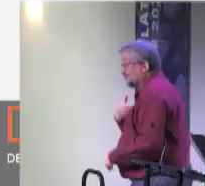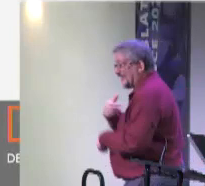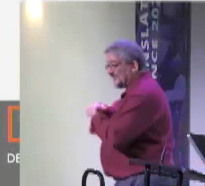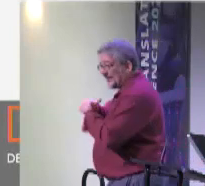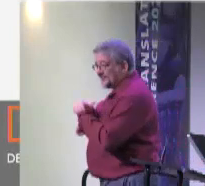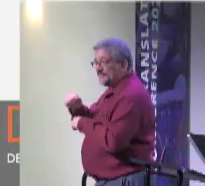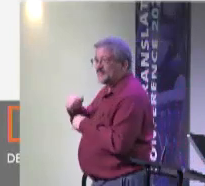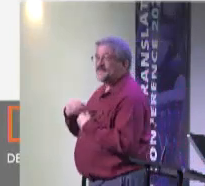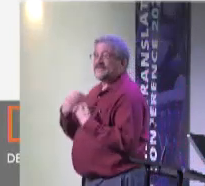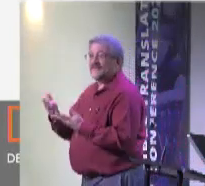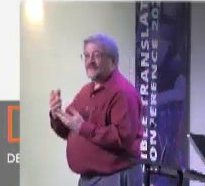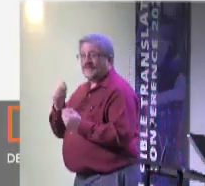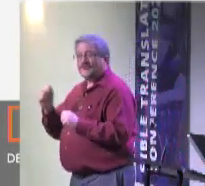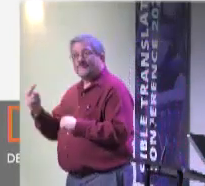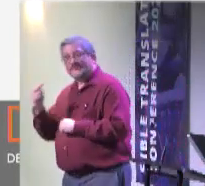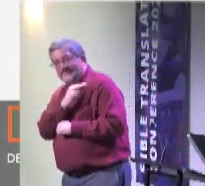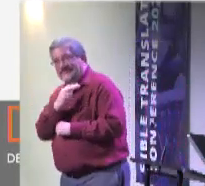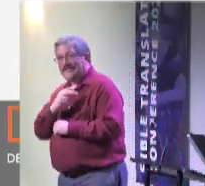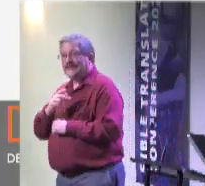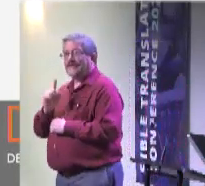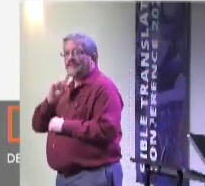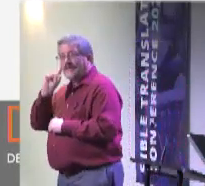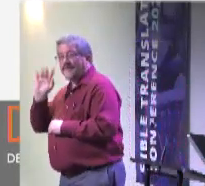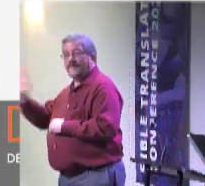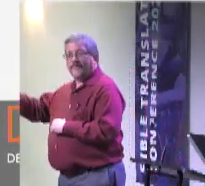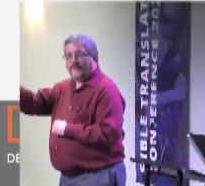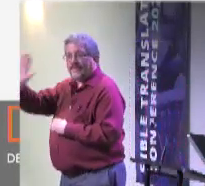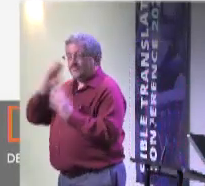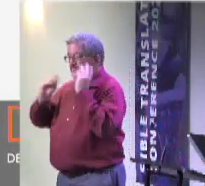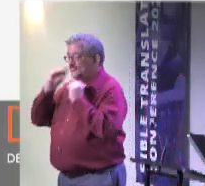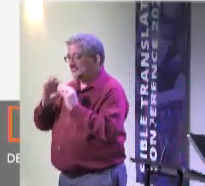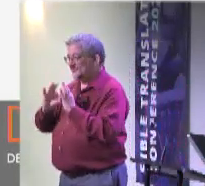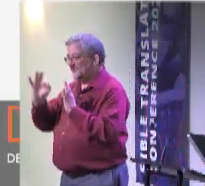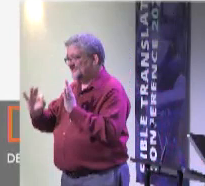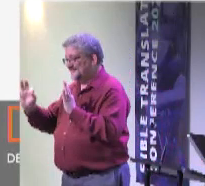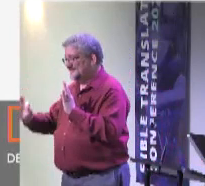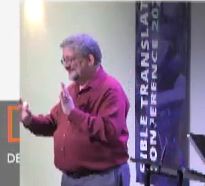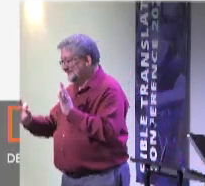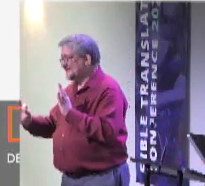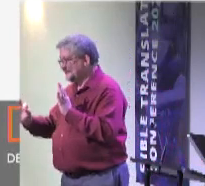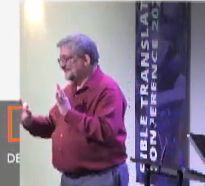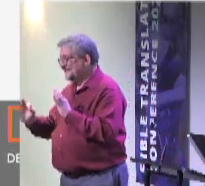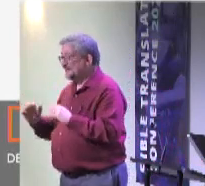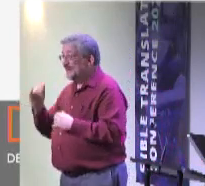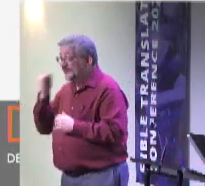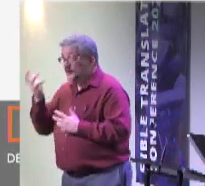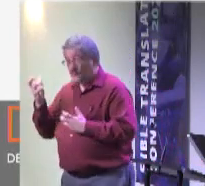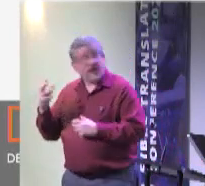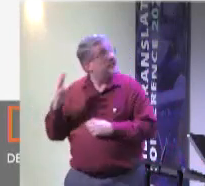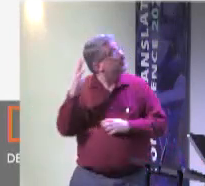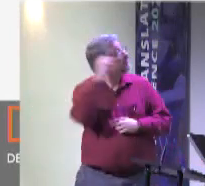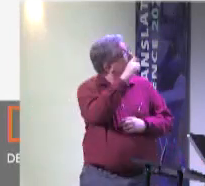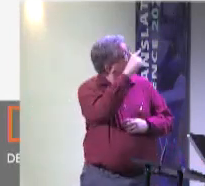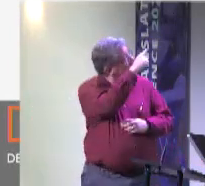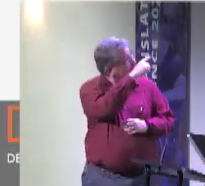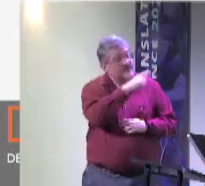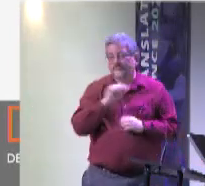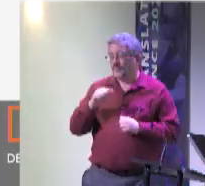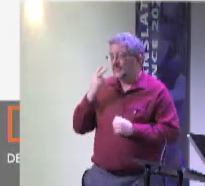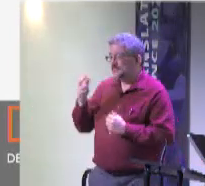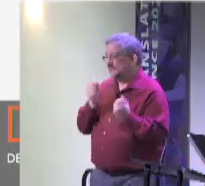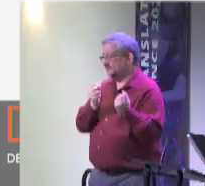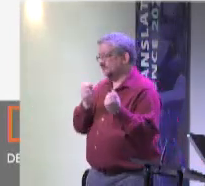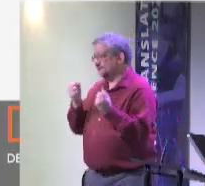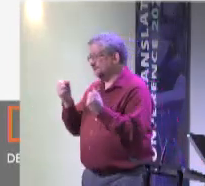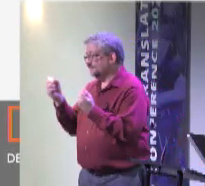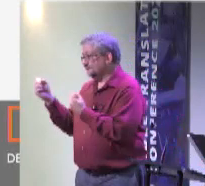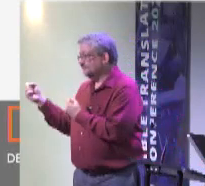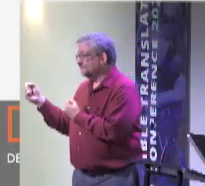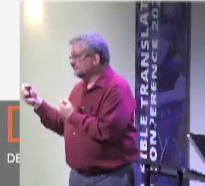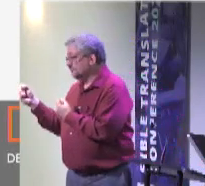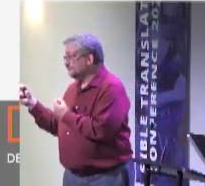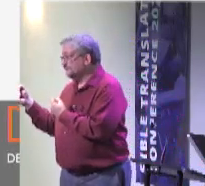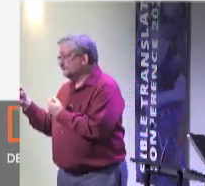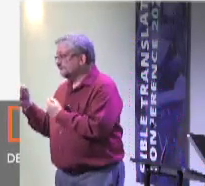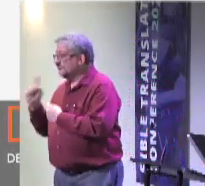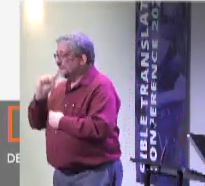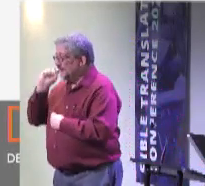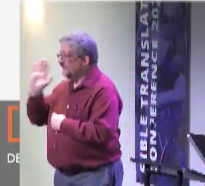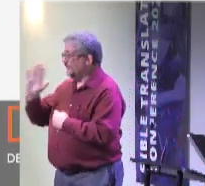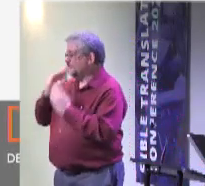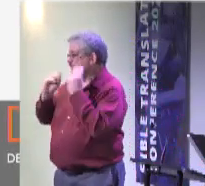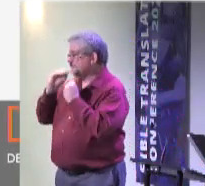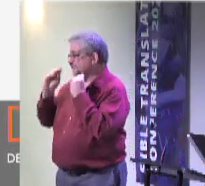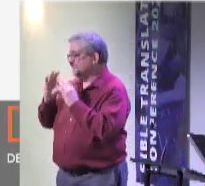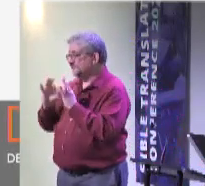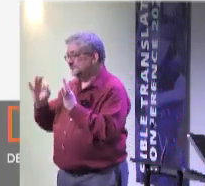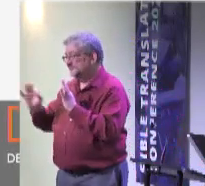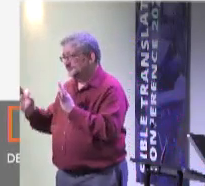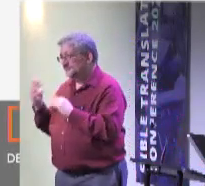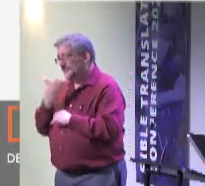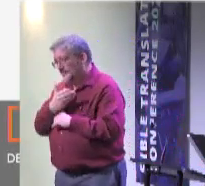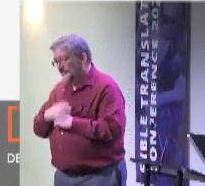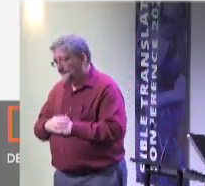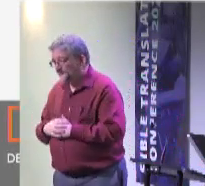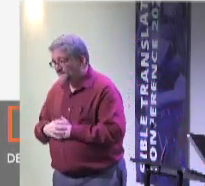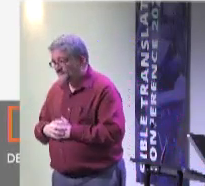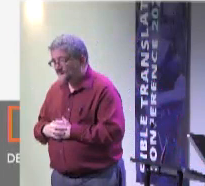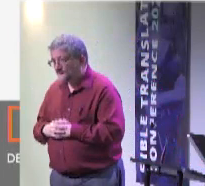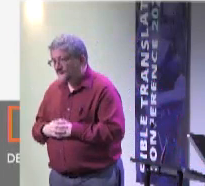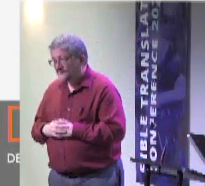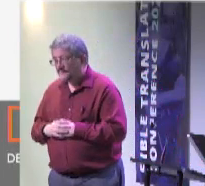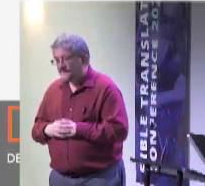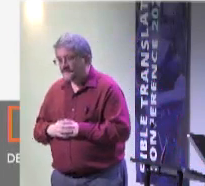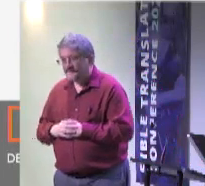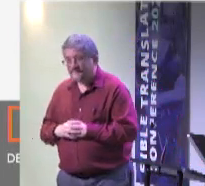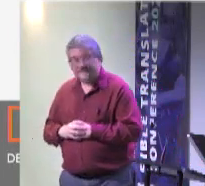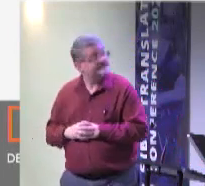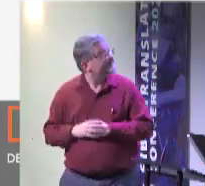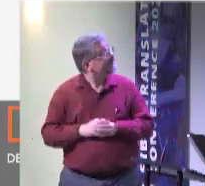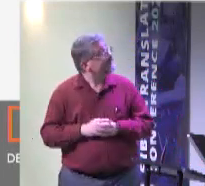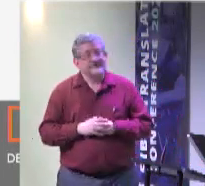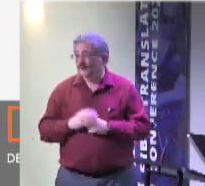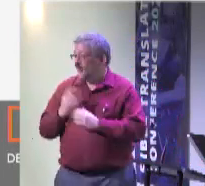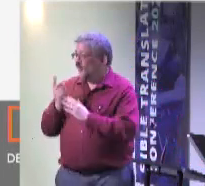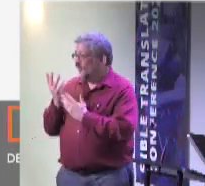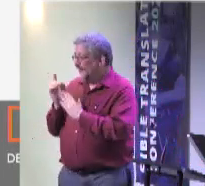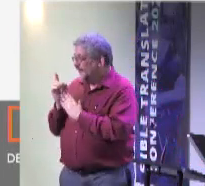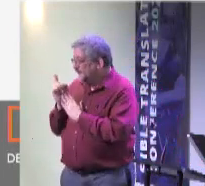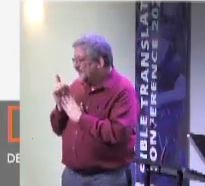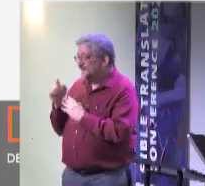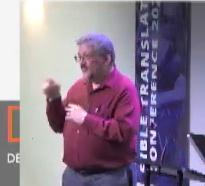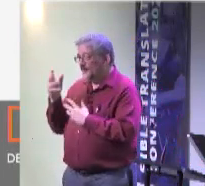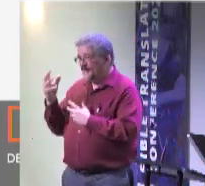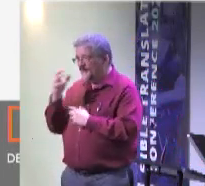And I wish I had additional time to allow you to see products of other translation teams in sign language. To see some of the teams who are using SLTT in their translation projects, some of their testimonials of their own experience.